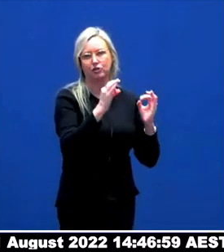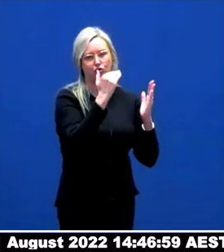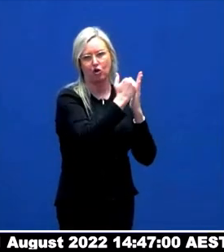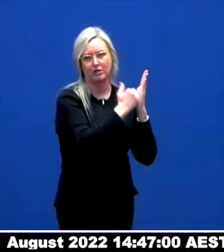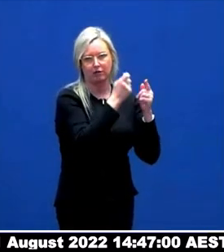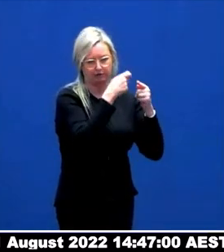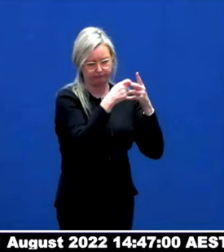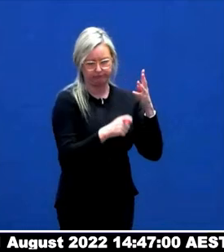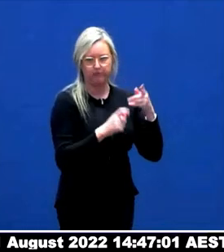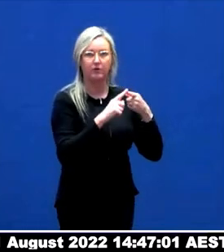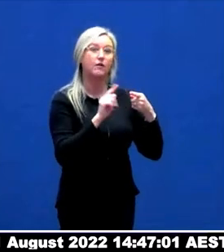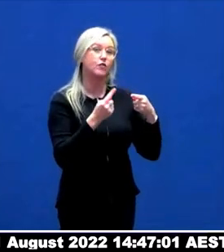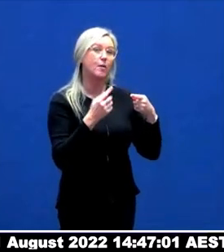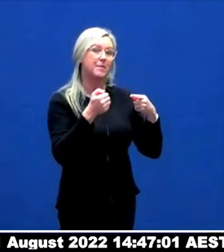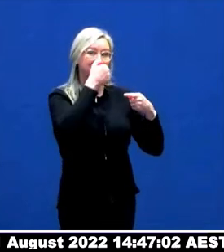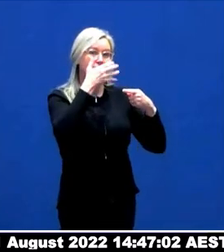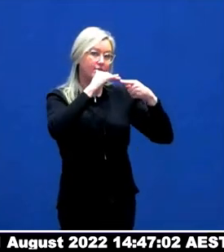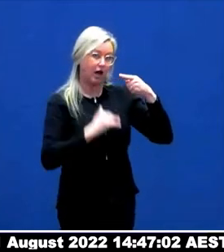They must be an Australian resident.